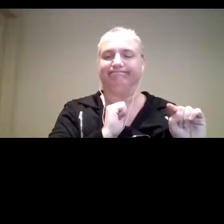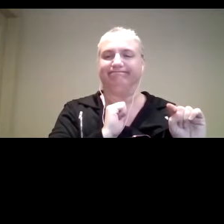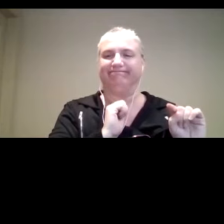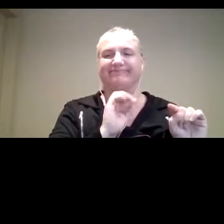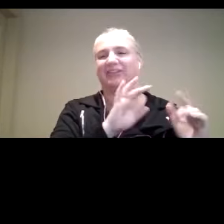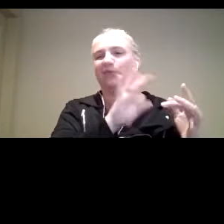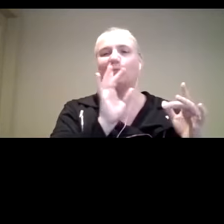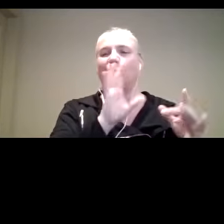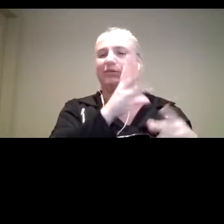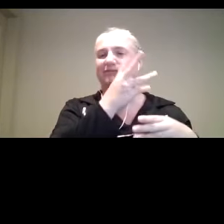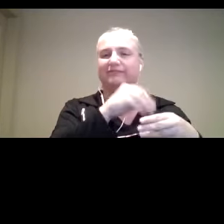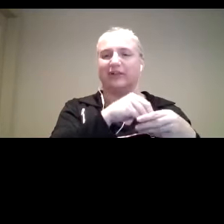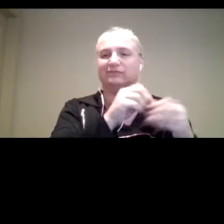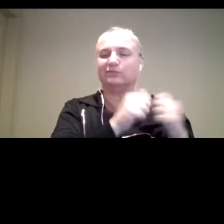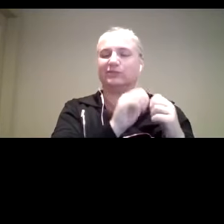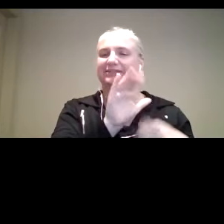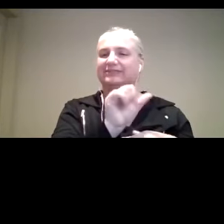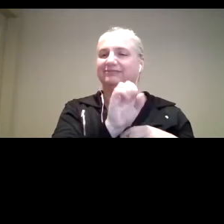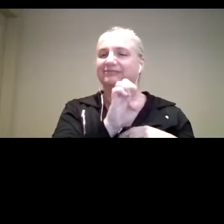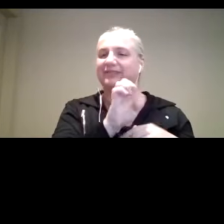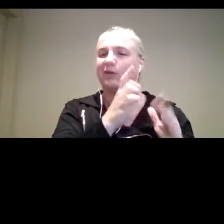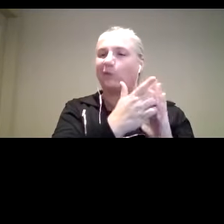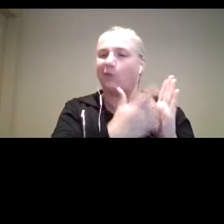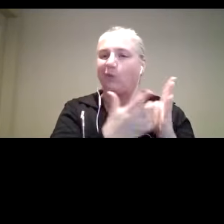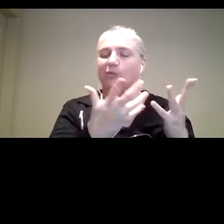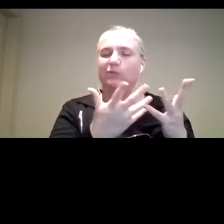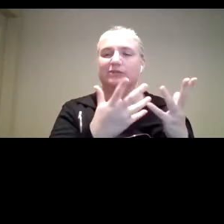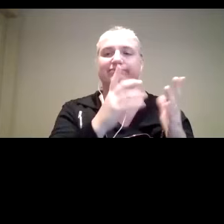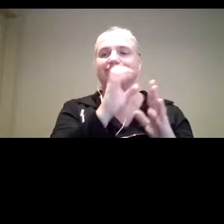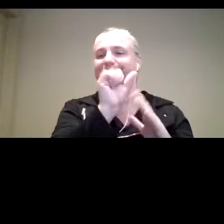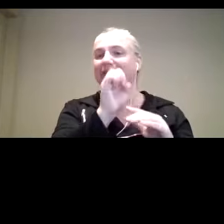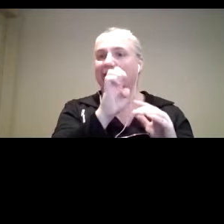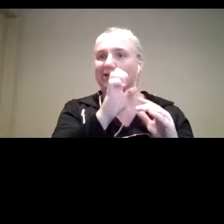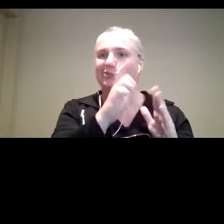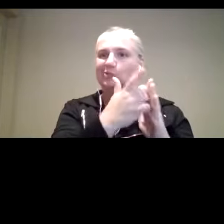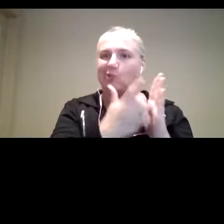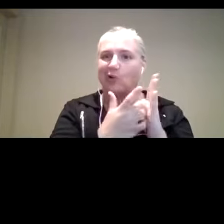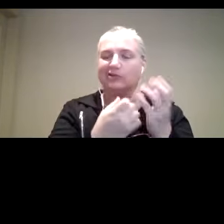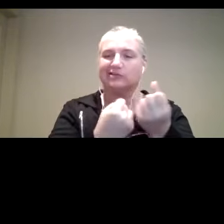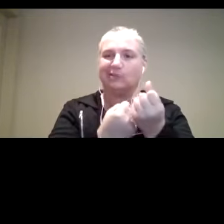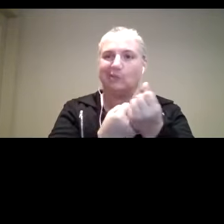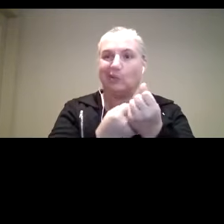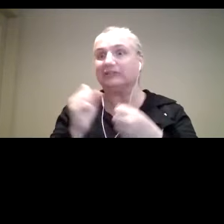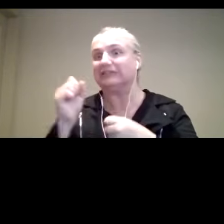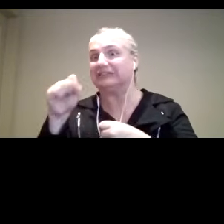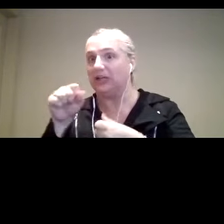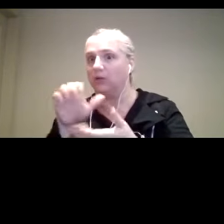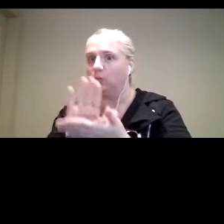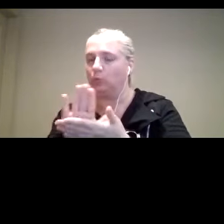and what case law supports. Yes, the school district needs to pay for that